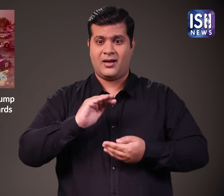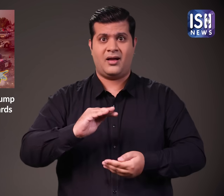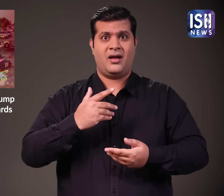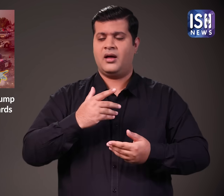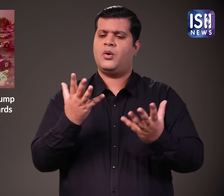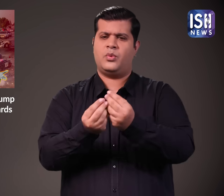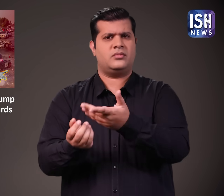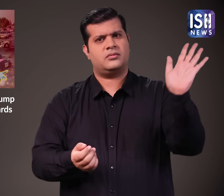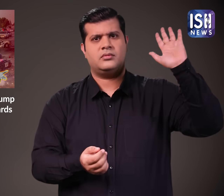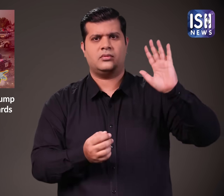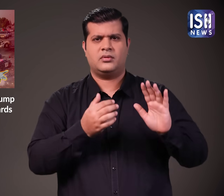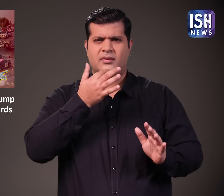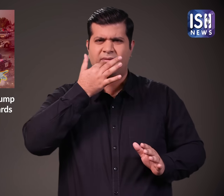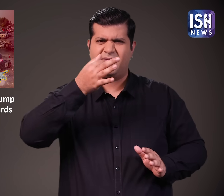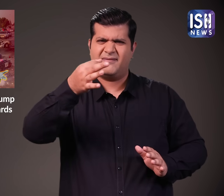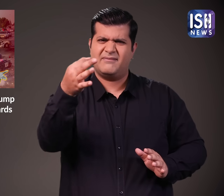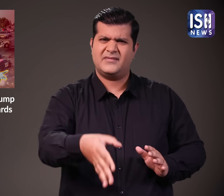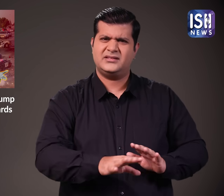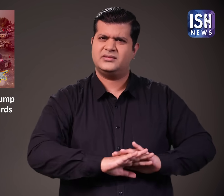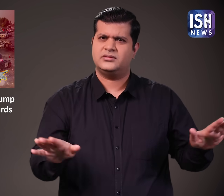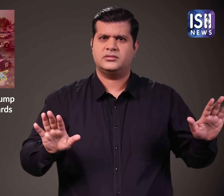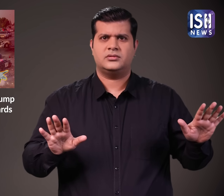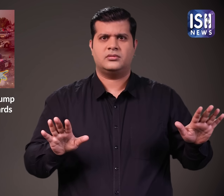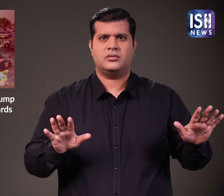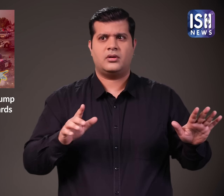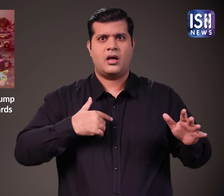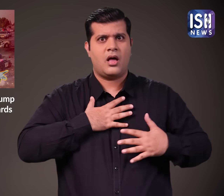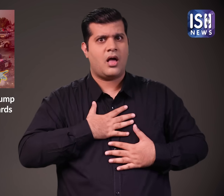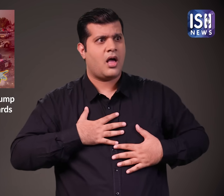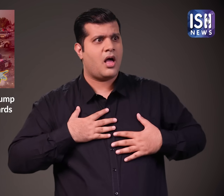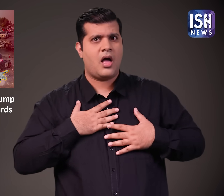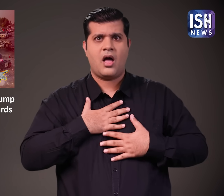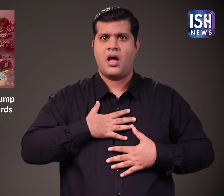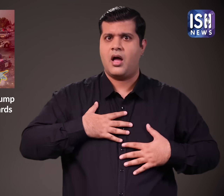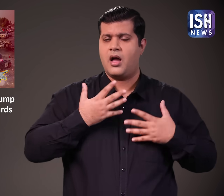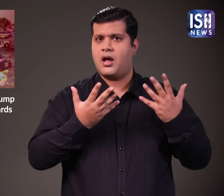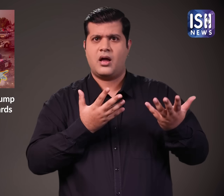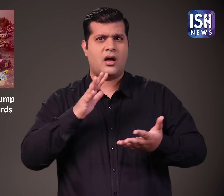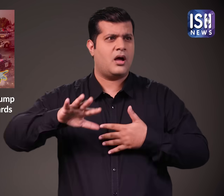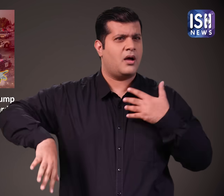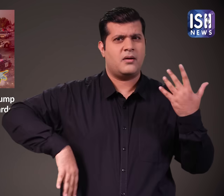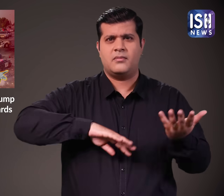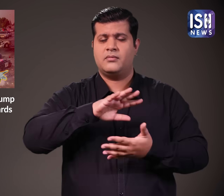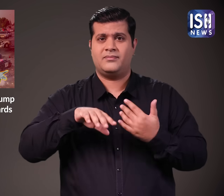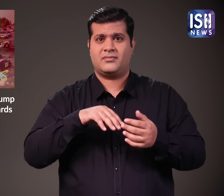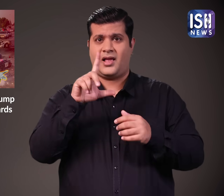If they won’t leave their children, the whole family may be deported together. This is truly happening. Such scary and chaotic situation is unfolding.